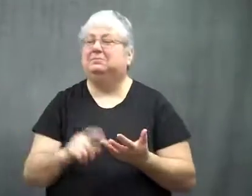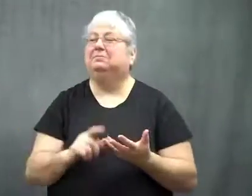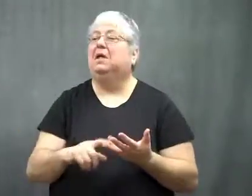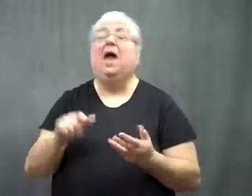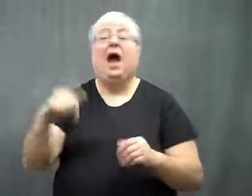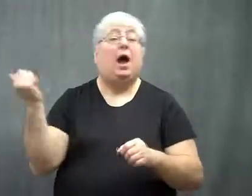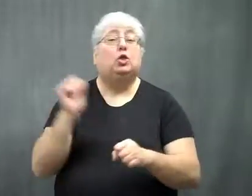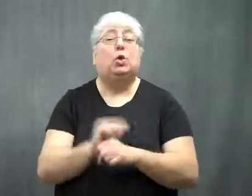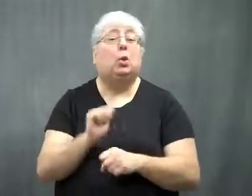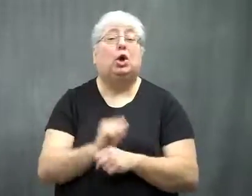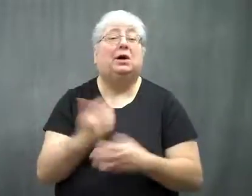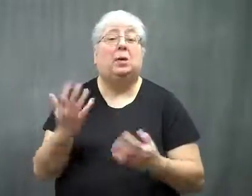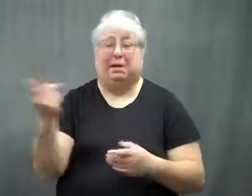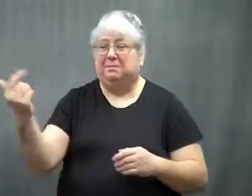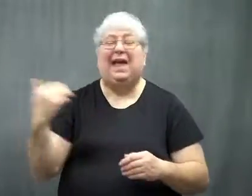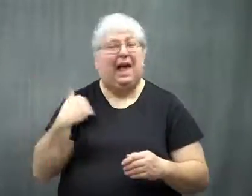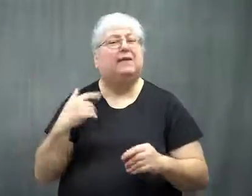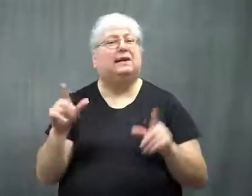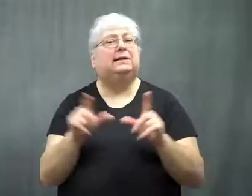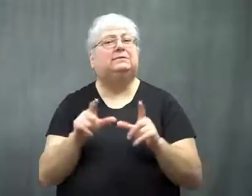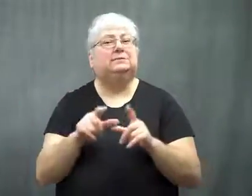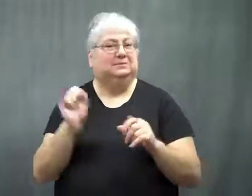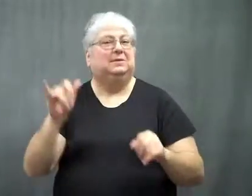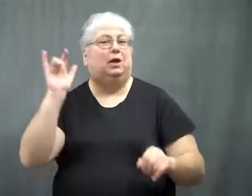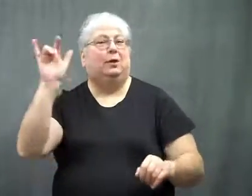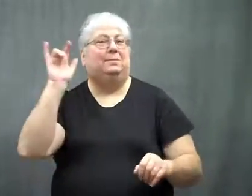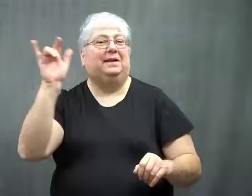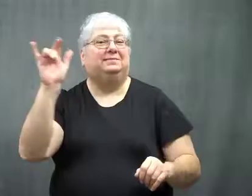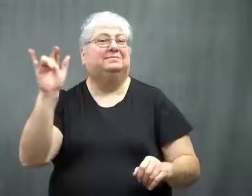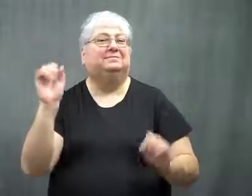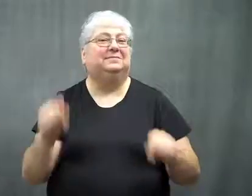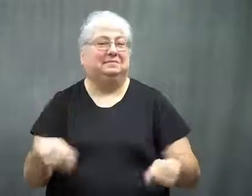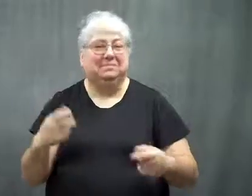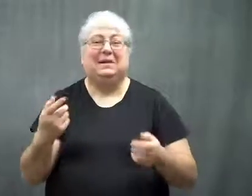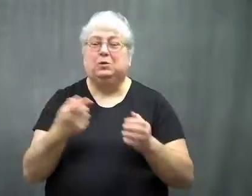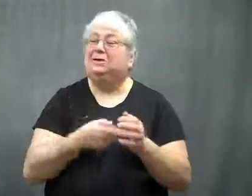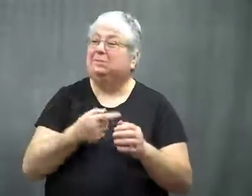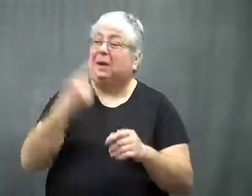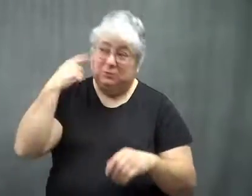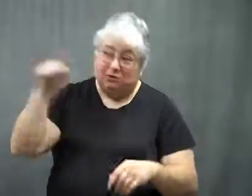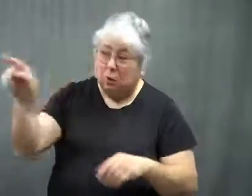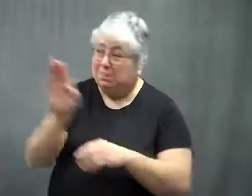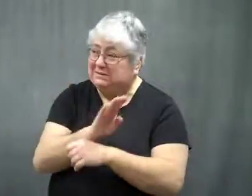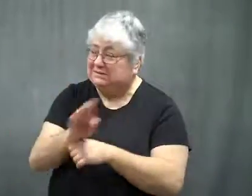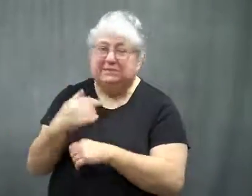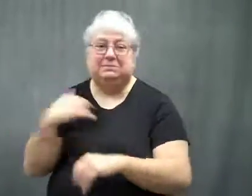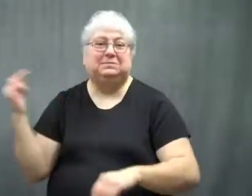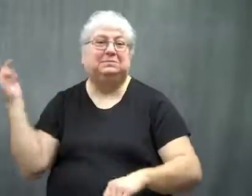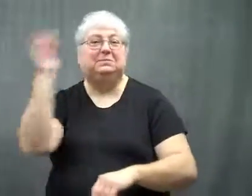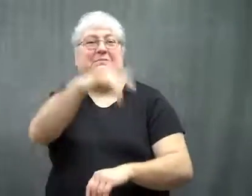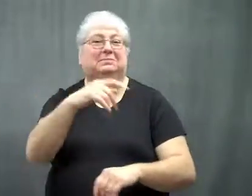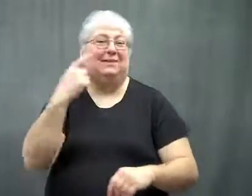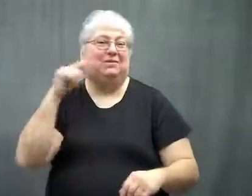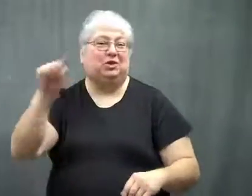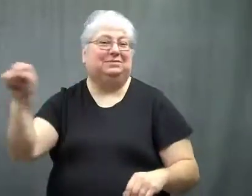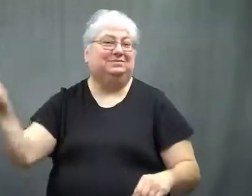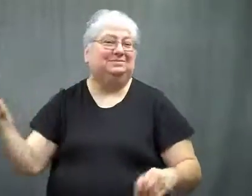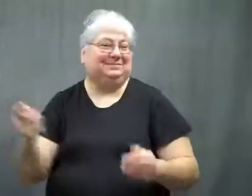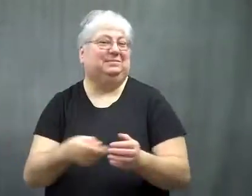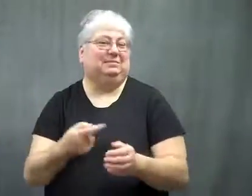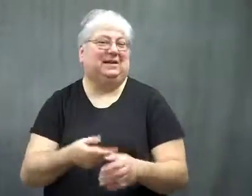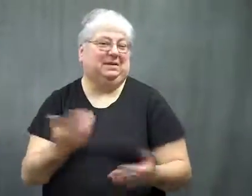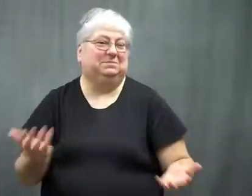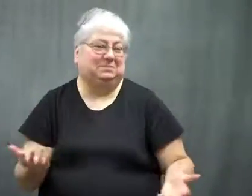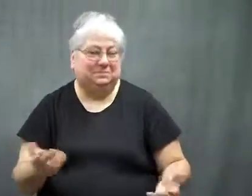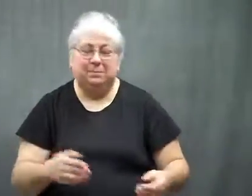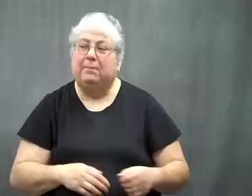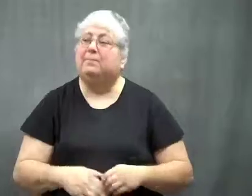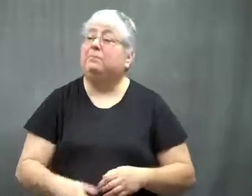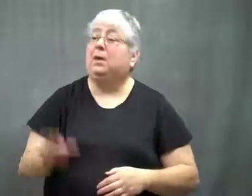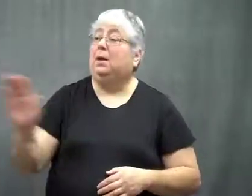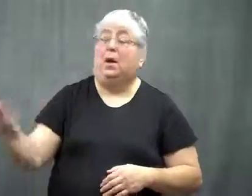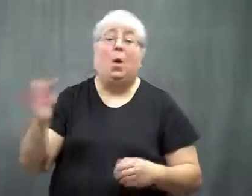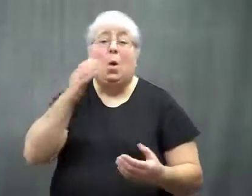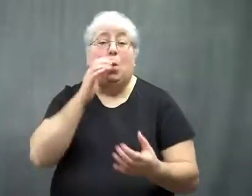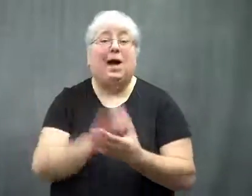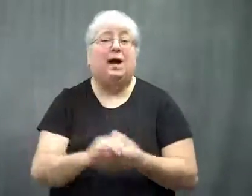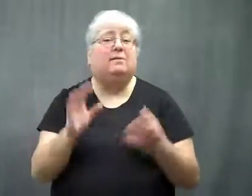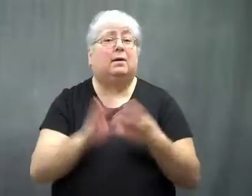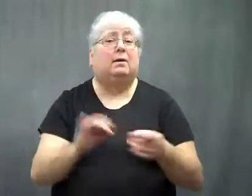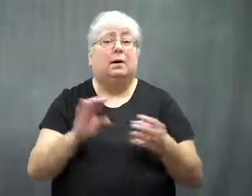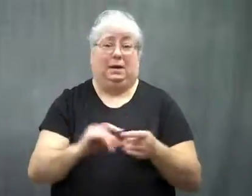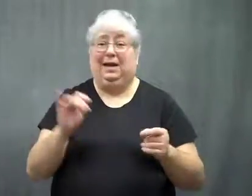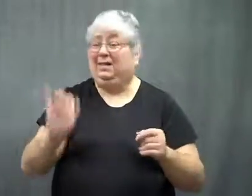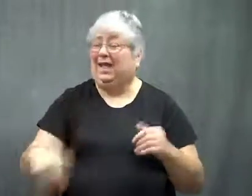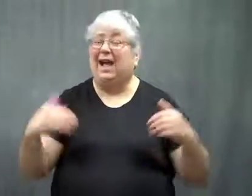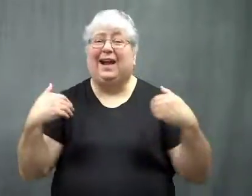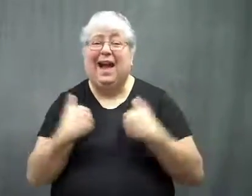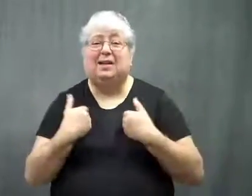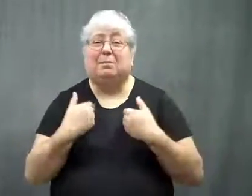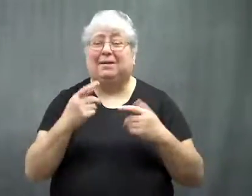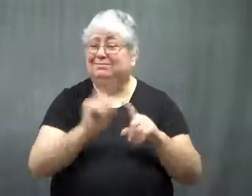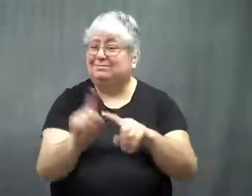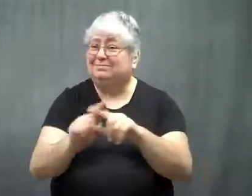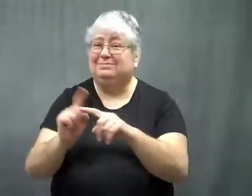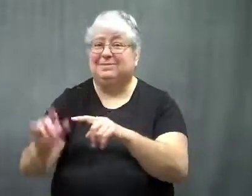He was also a pilot and flew charter planes for businesses to earn some money.